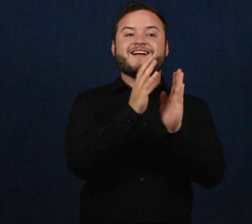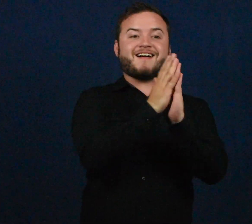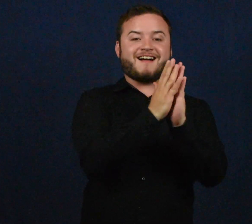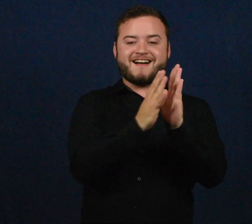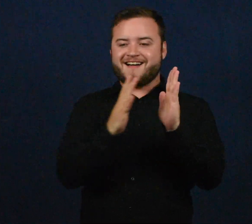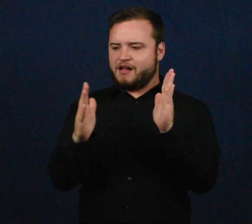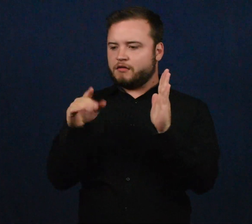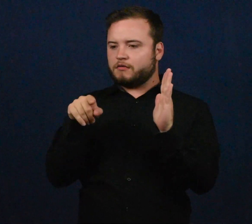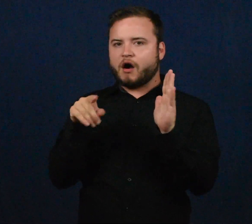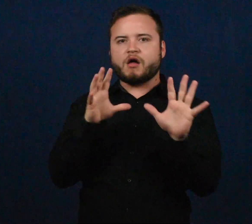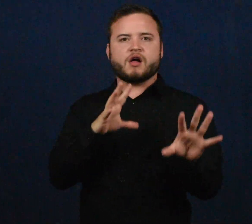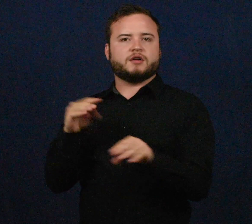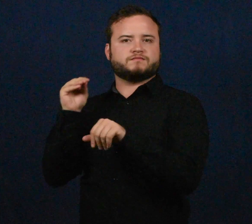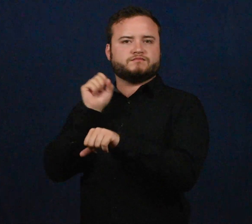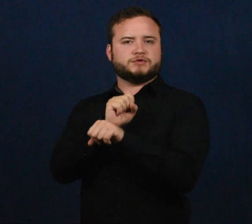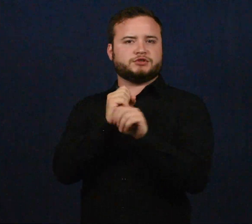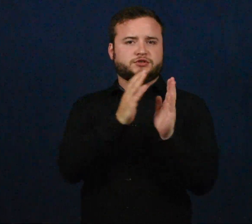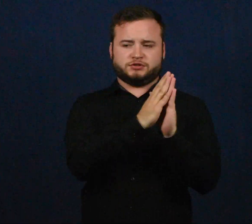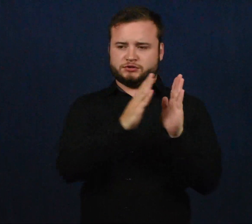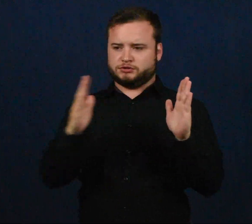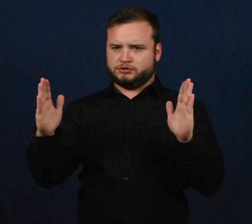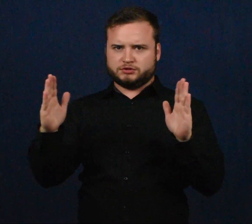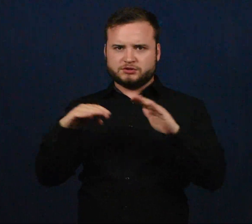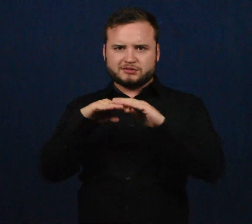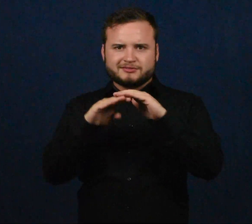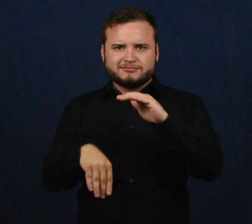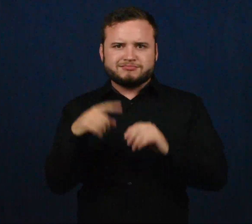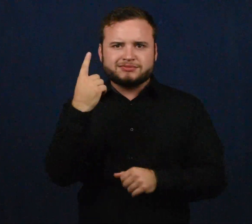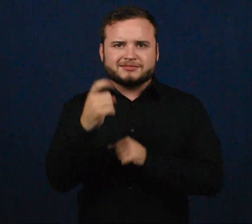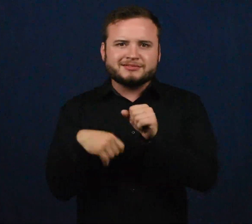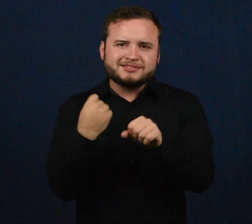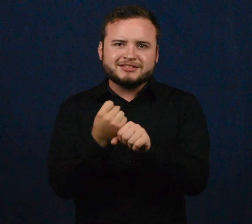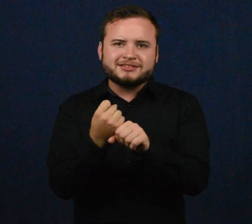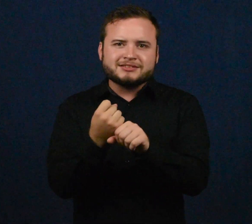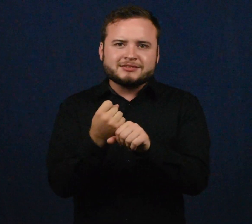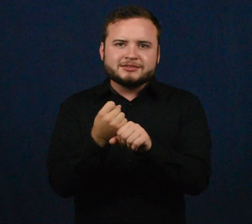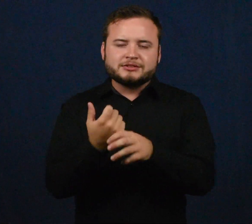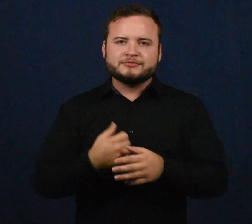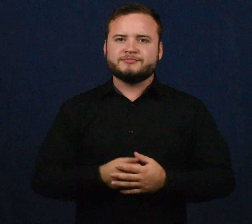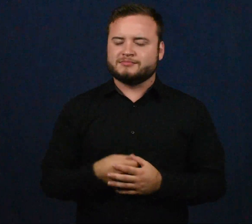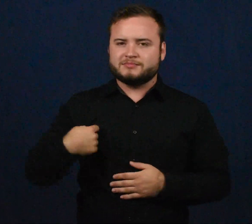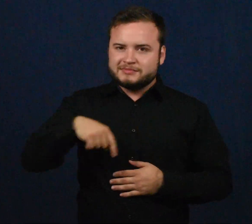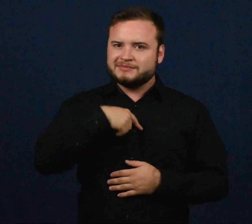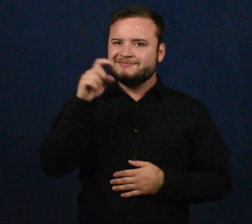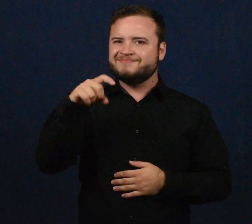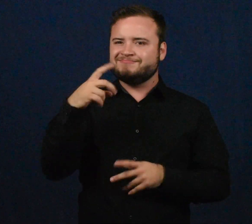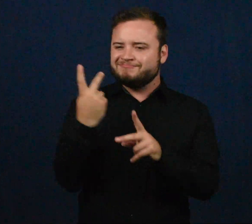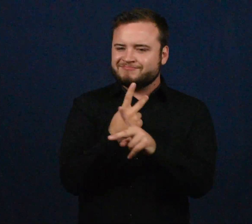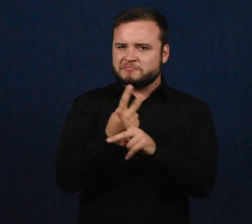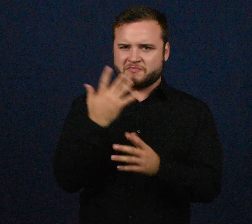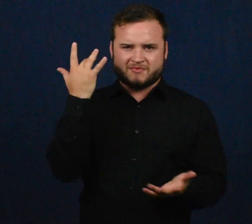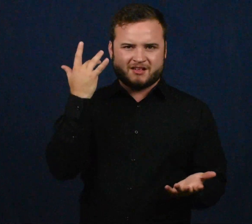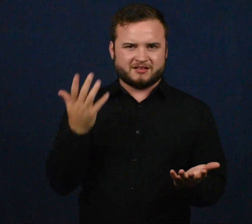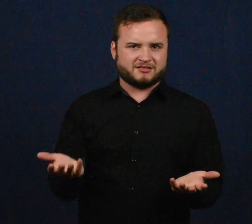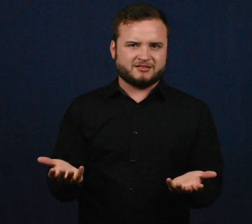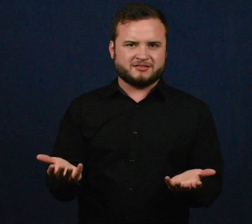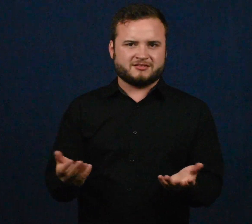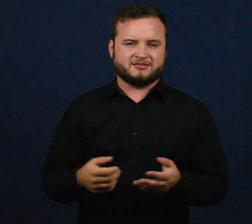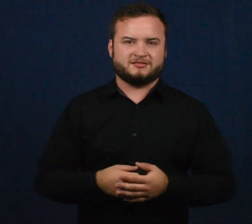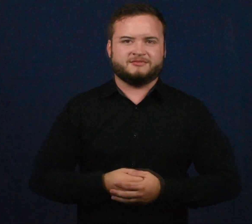leave state work within a year. We need to find out why.